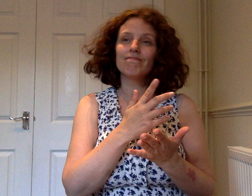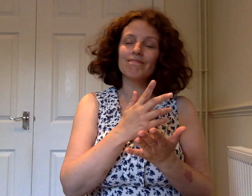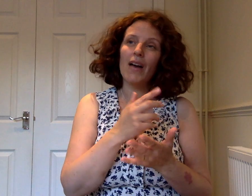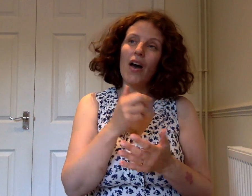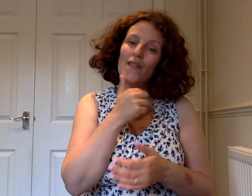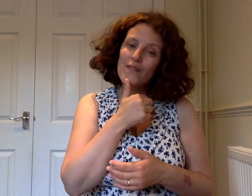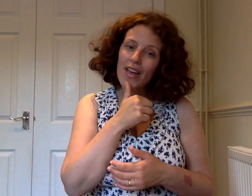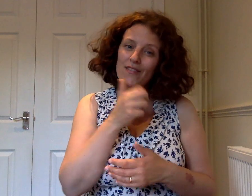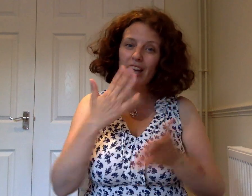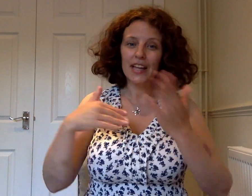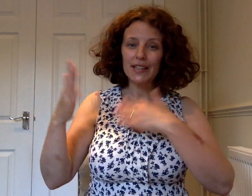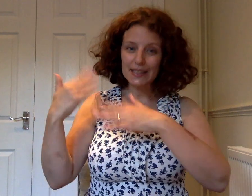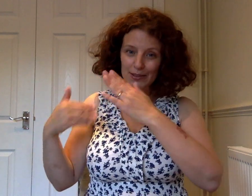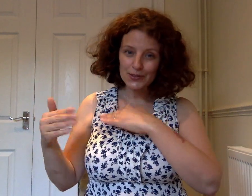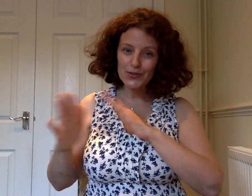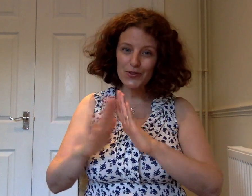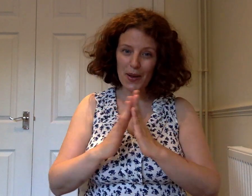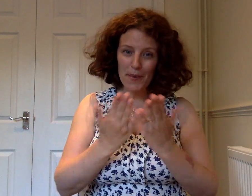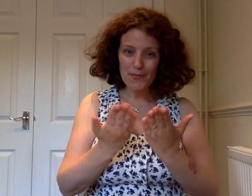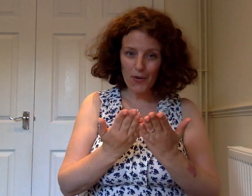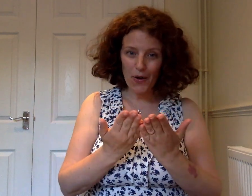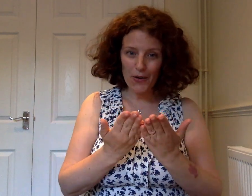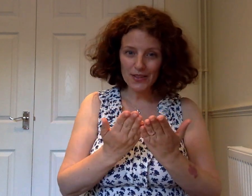My favourite are history books.